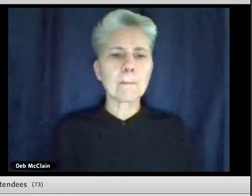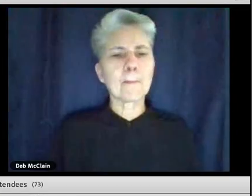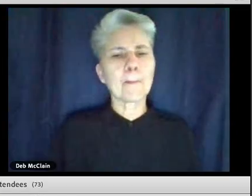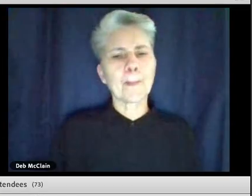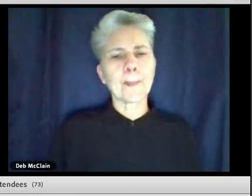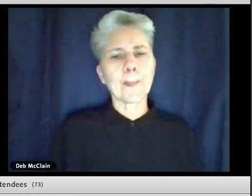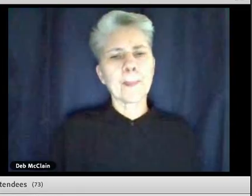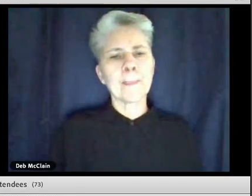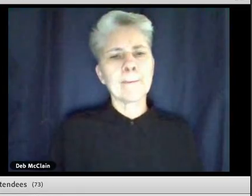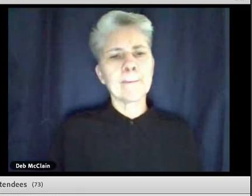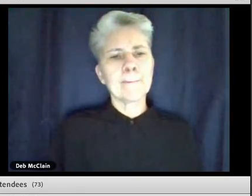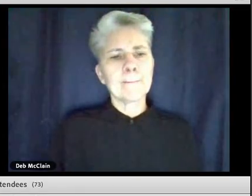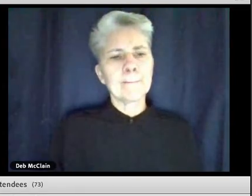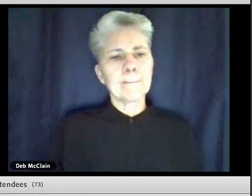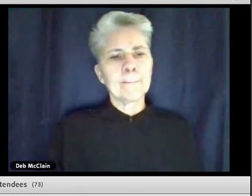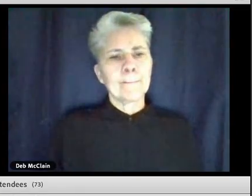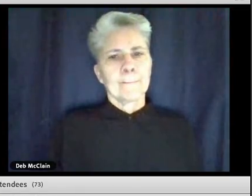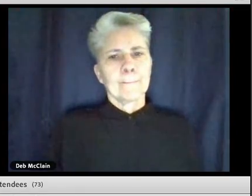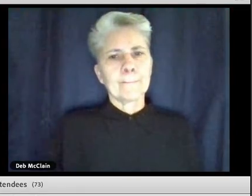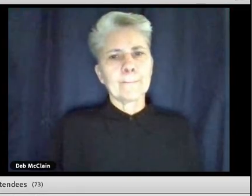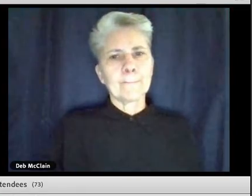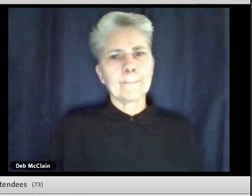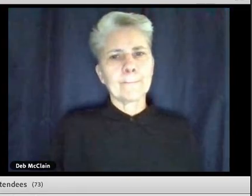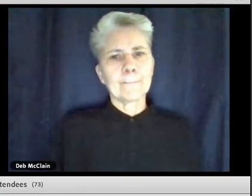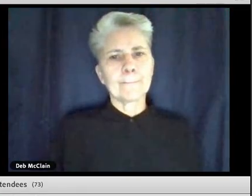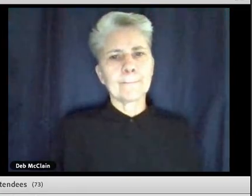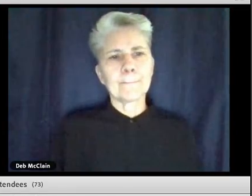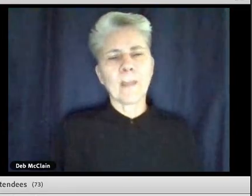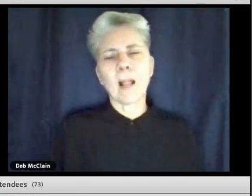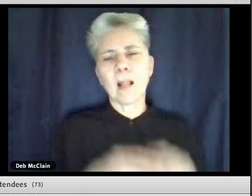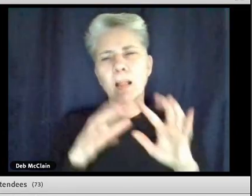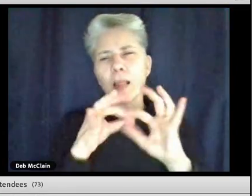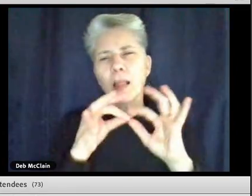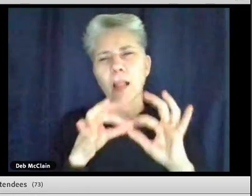It gives you -- You know, here is the facts.